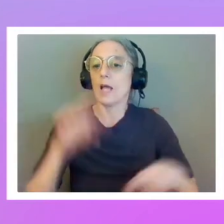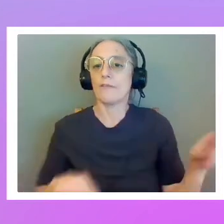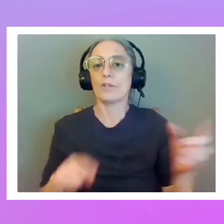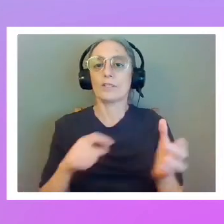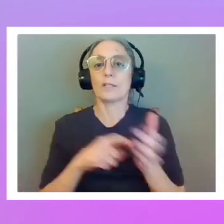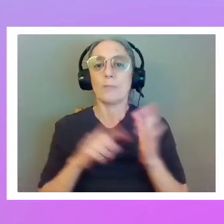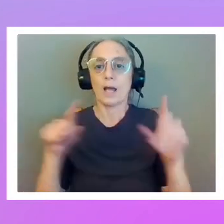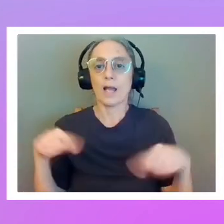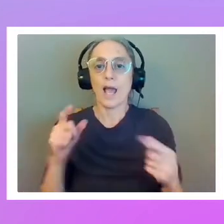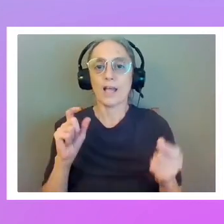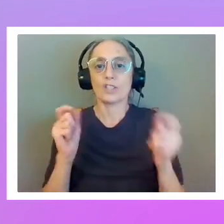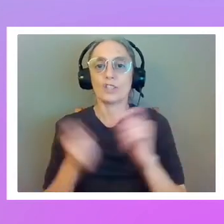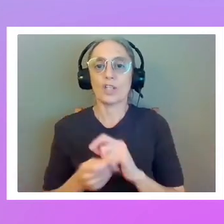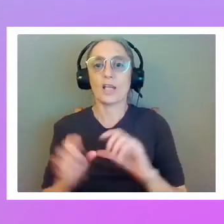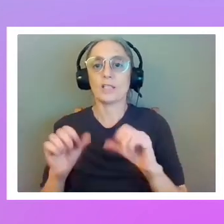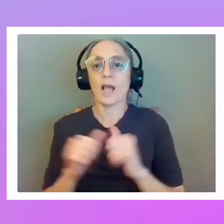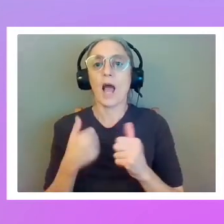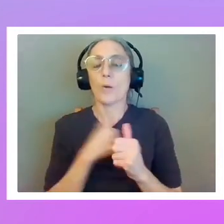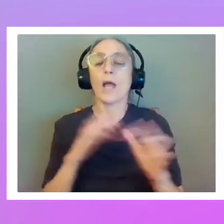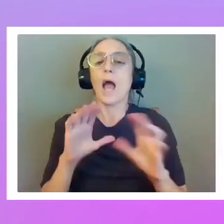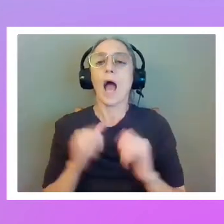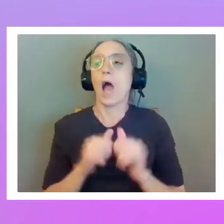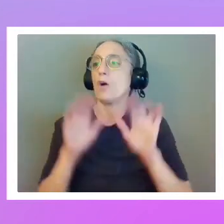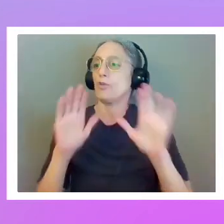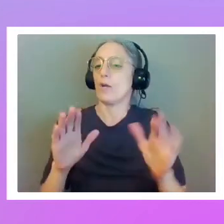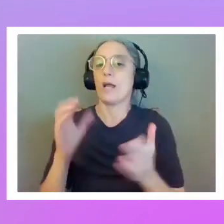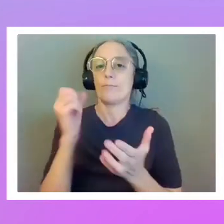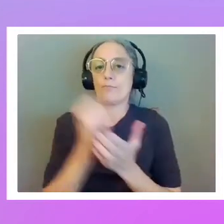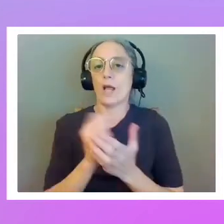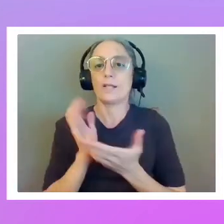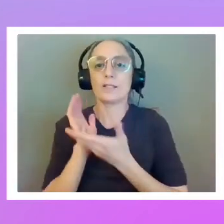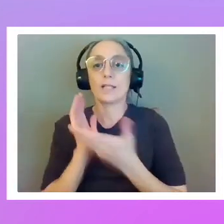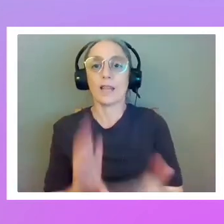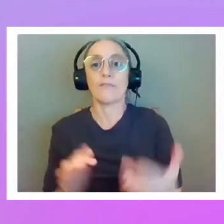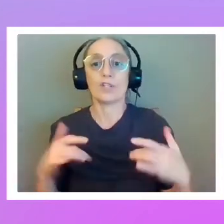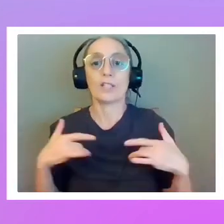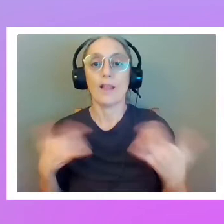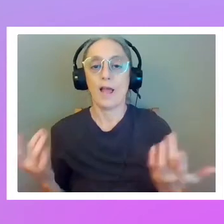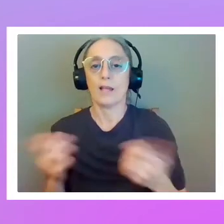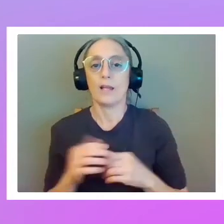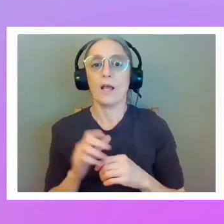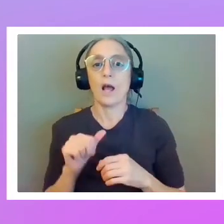How we, how great brands deliver delight. Are you ready to unleash different?